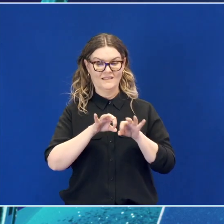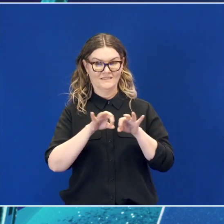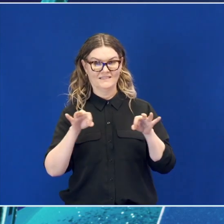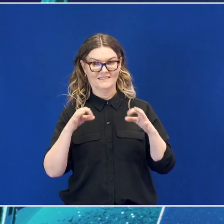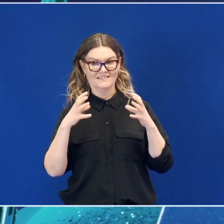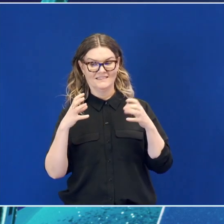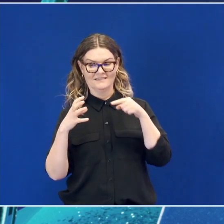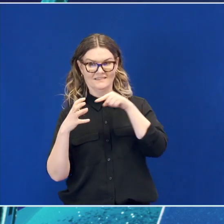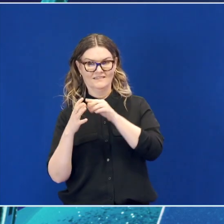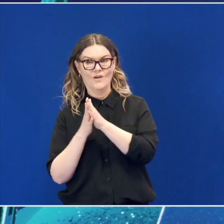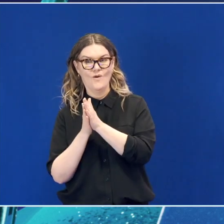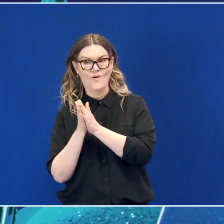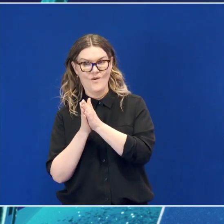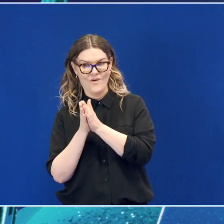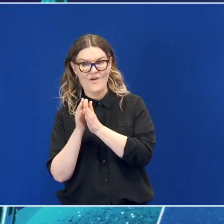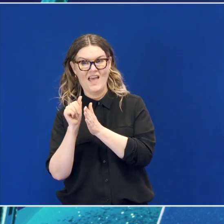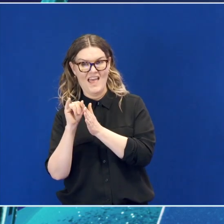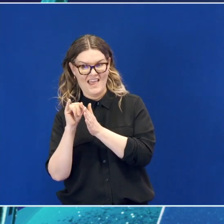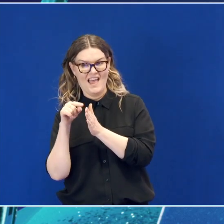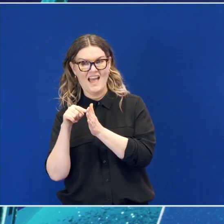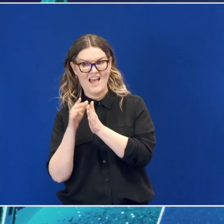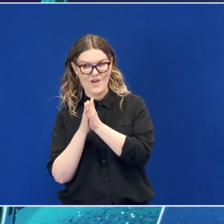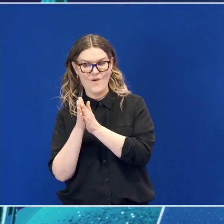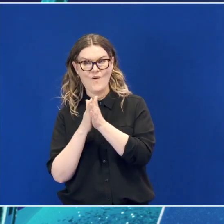That's the humans that use our technologies